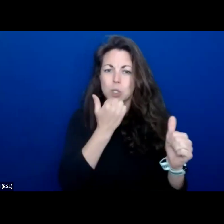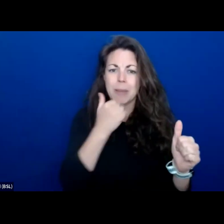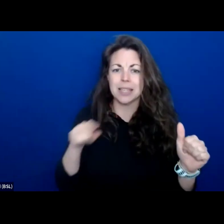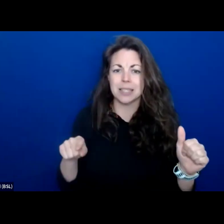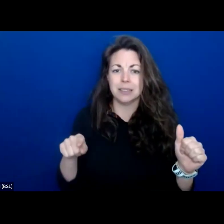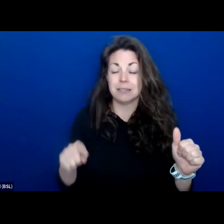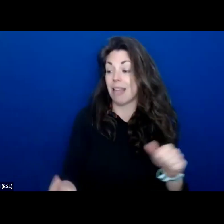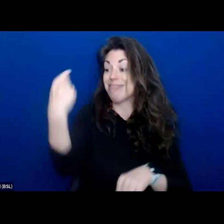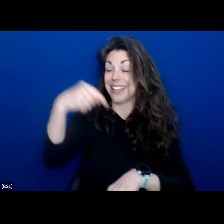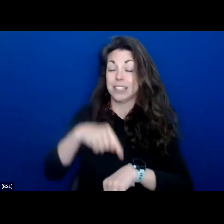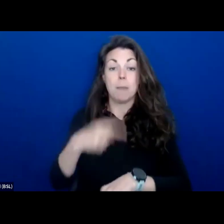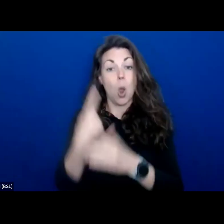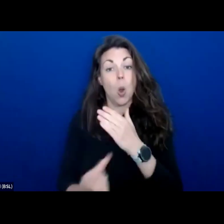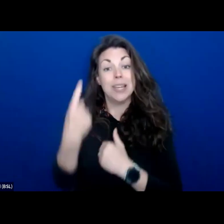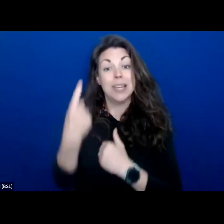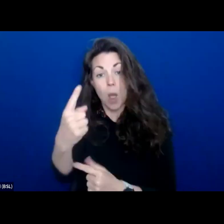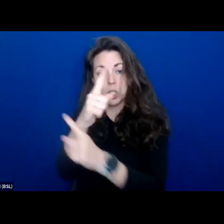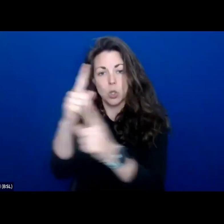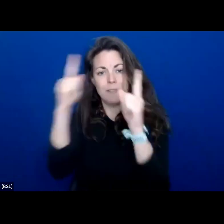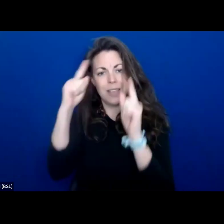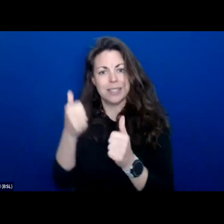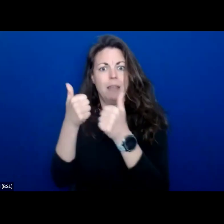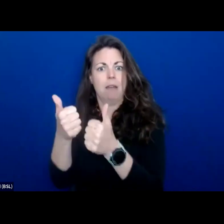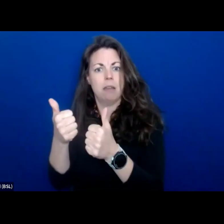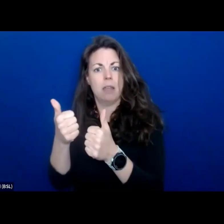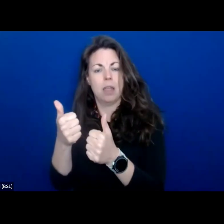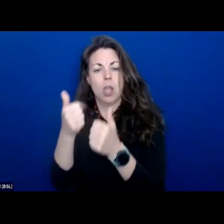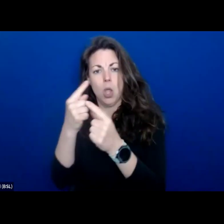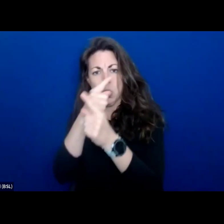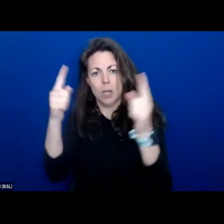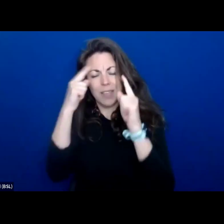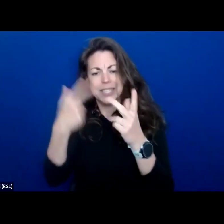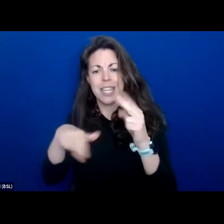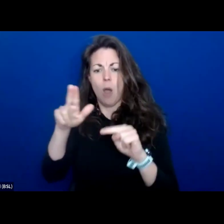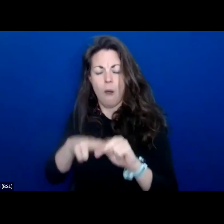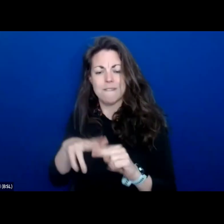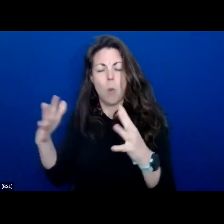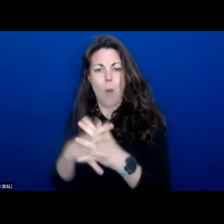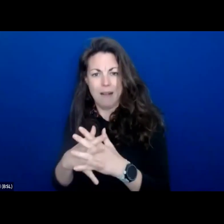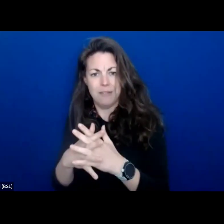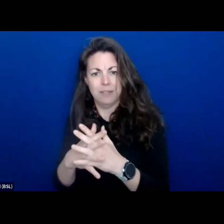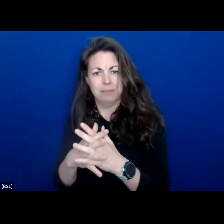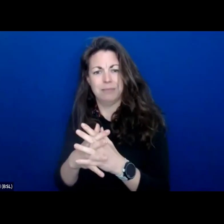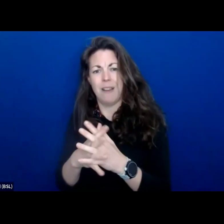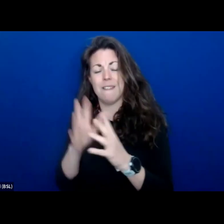but at that time it's called the University of Guelph, and it's about two hours outside of Toronto.